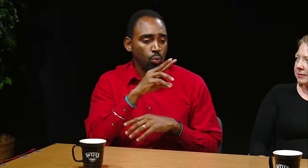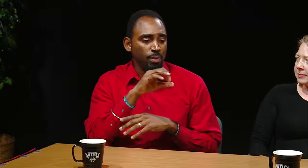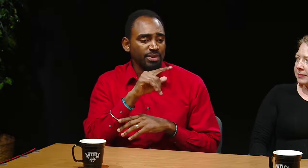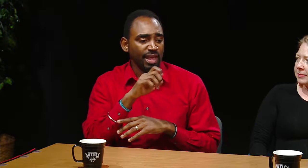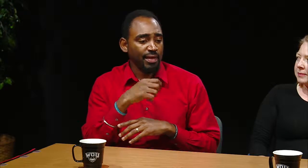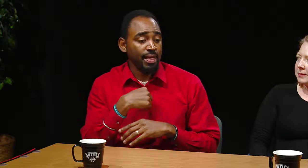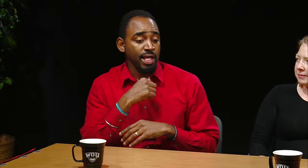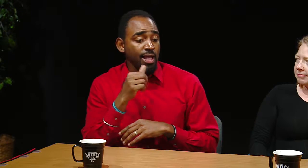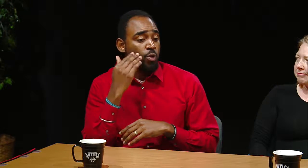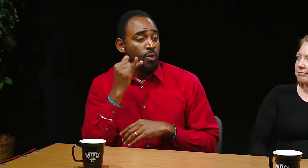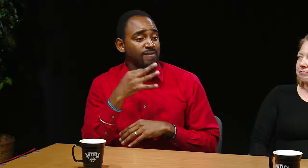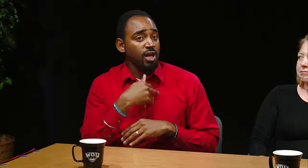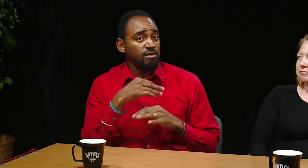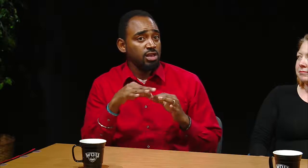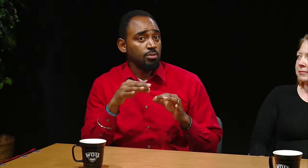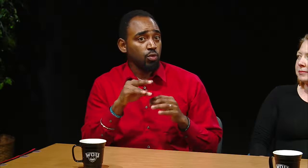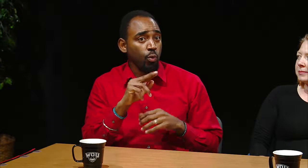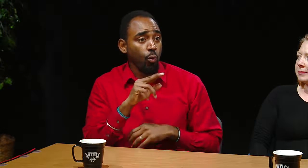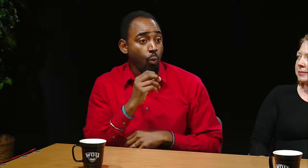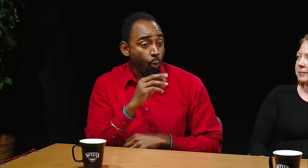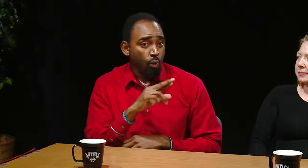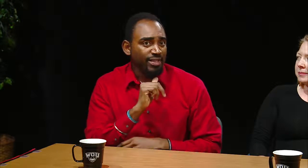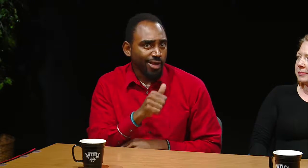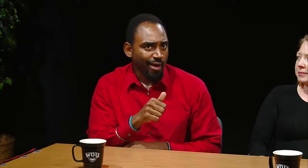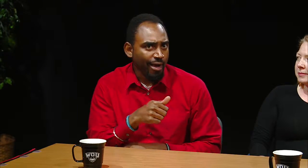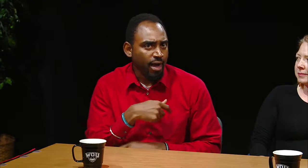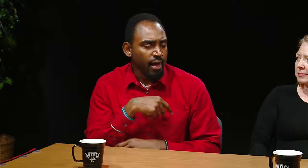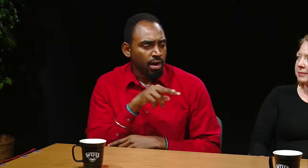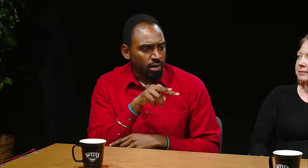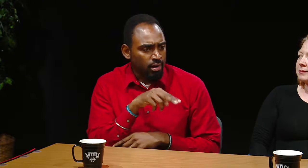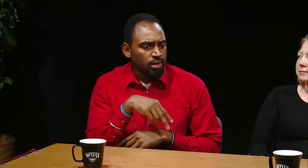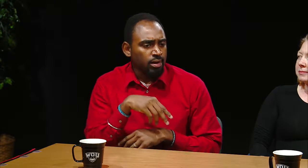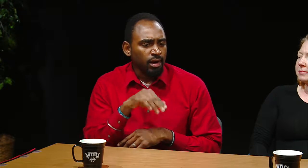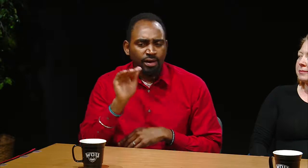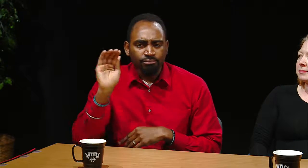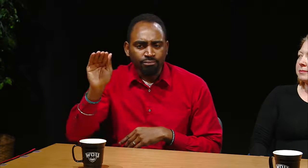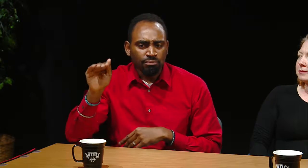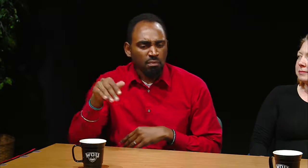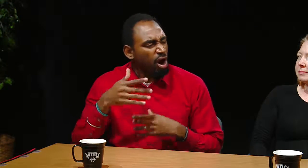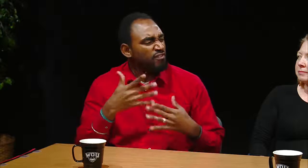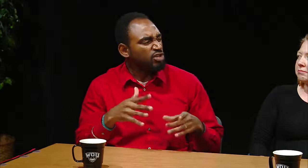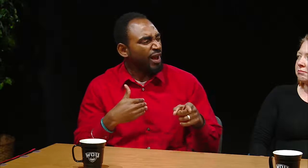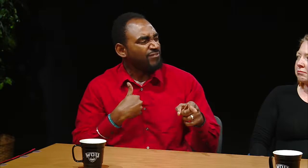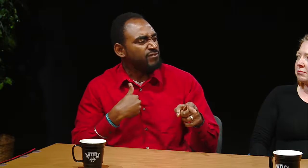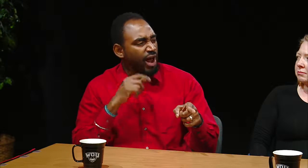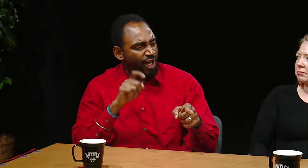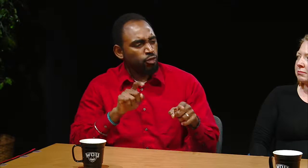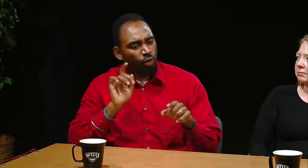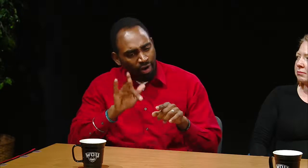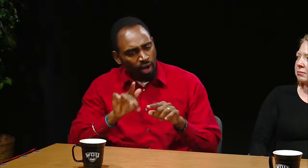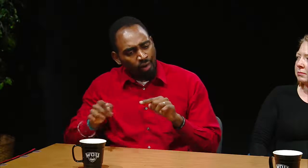feel the movement in the words, and then I always, um... In the beginning, because I was so uncertain